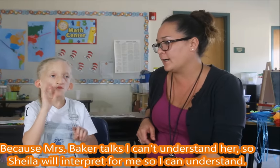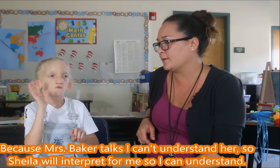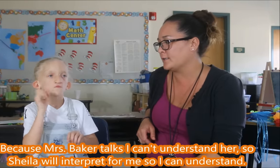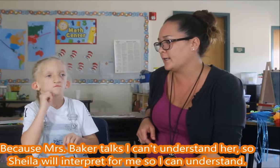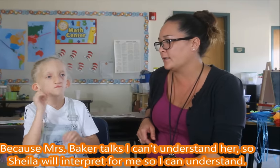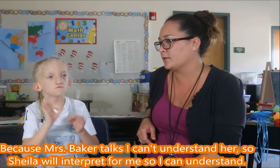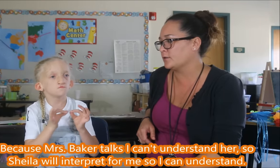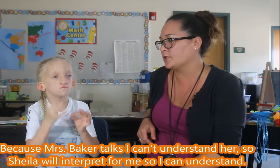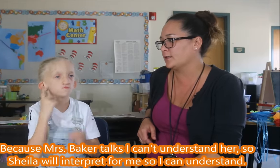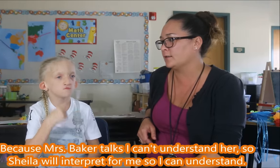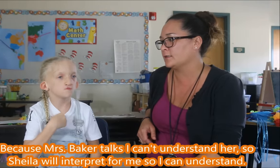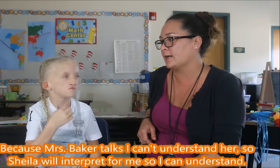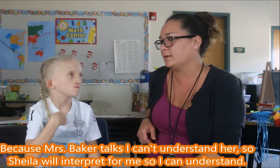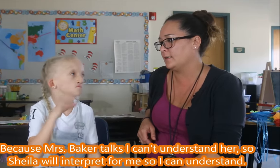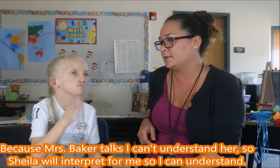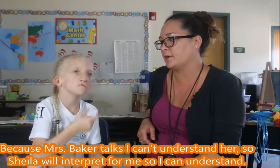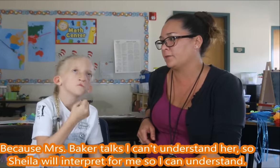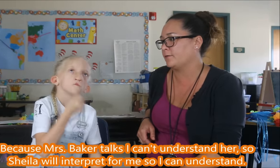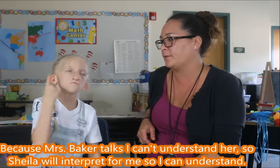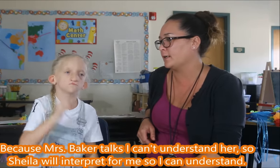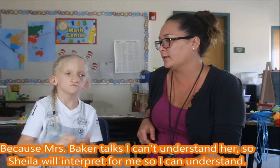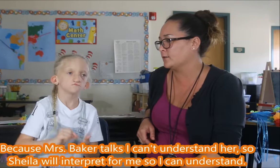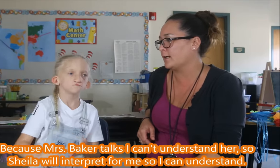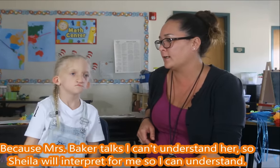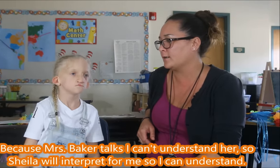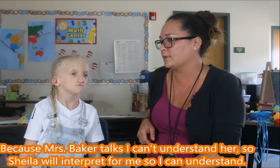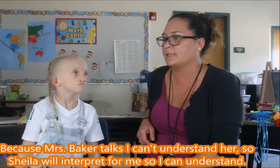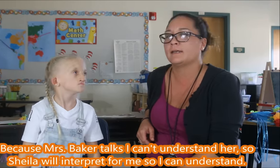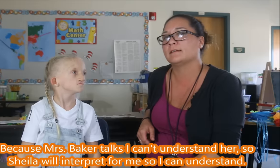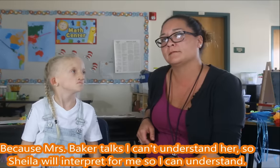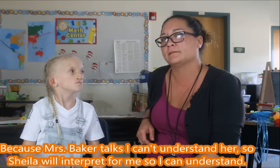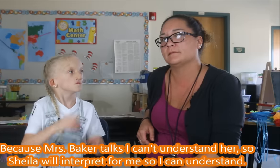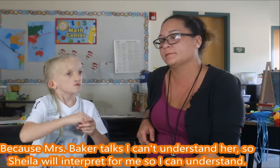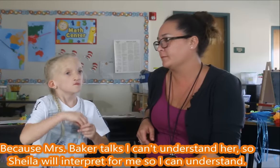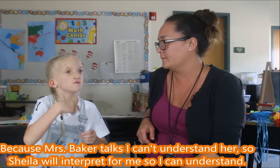can't understand her so she Louis I interpret for me so I can understand